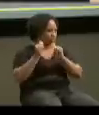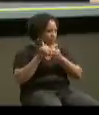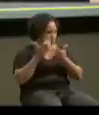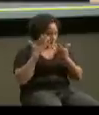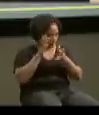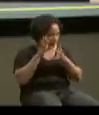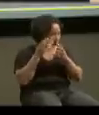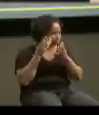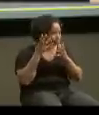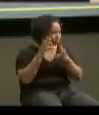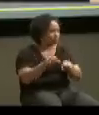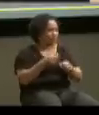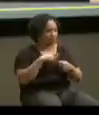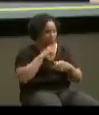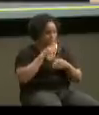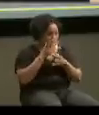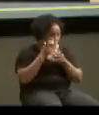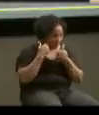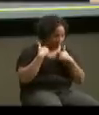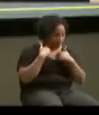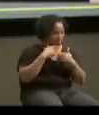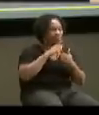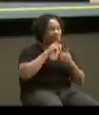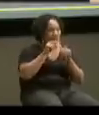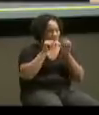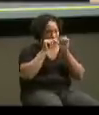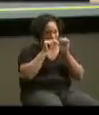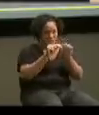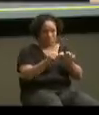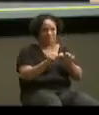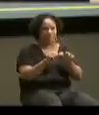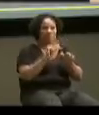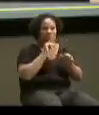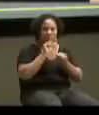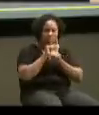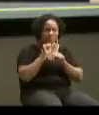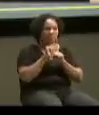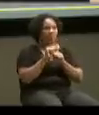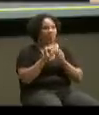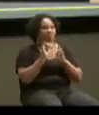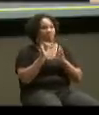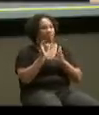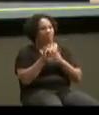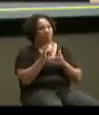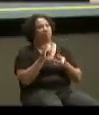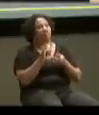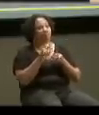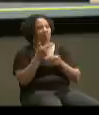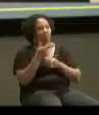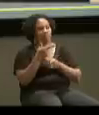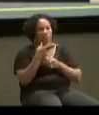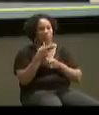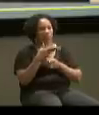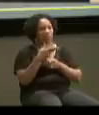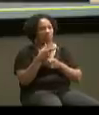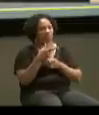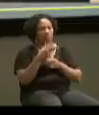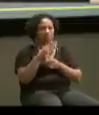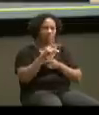OBTAINED BY ONE OF OUR CUSTOMER AGENCIES THAT THEY ARE GETTING A SUSTAINABLE CONCLUSION.